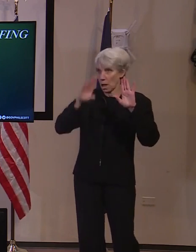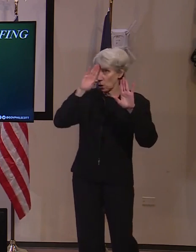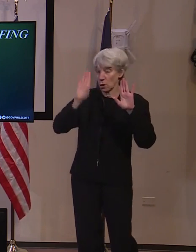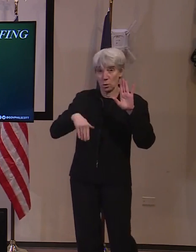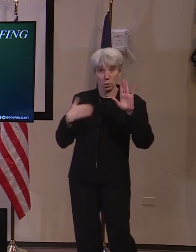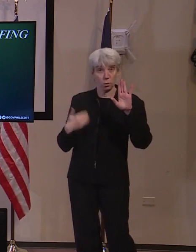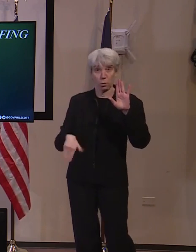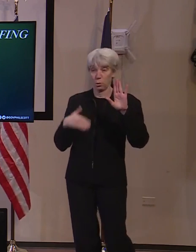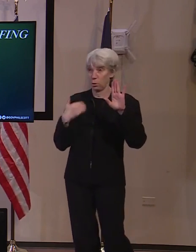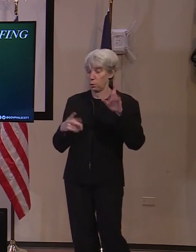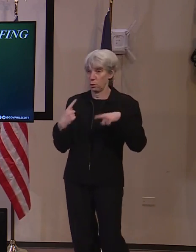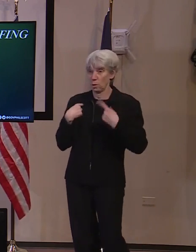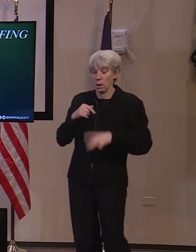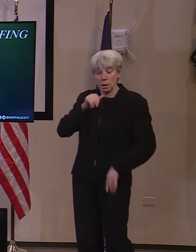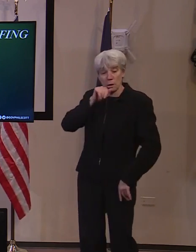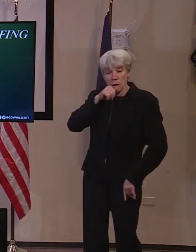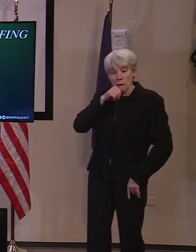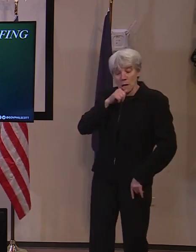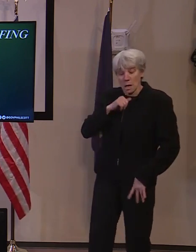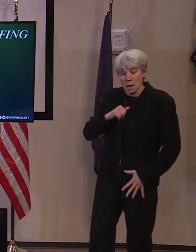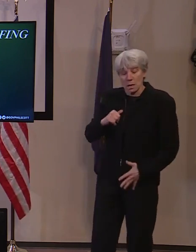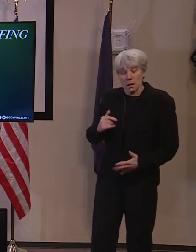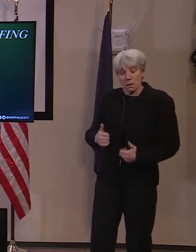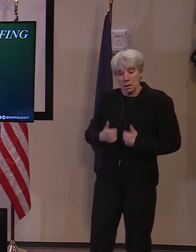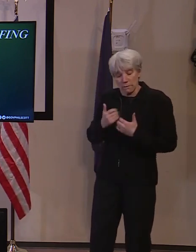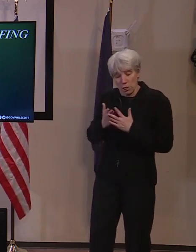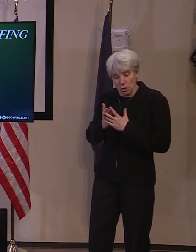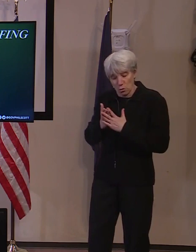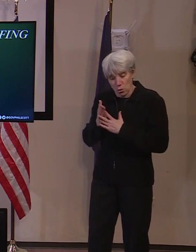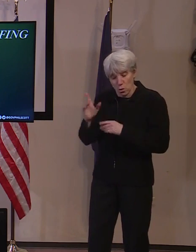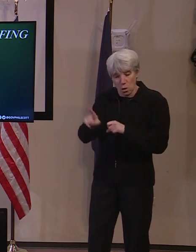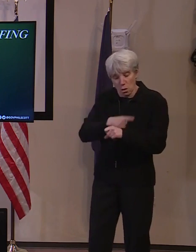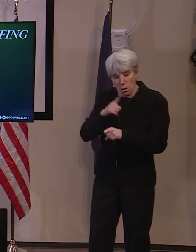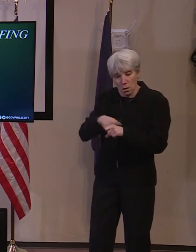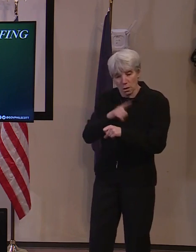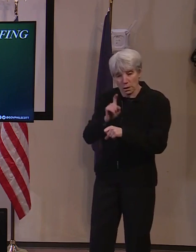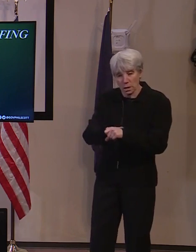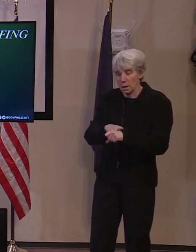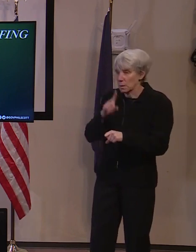well being are far beyond anything many of us have ever experienced before.